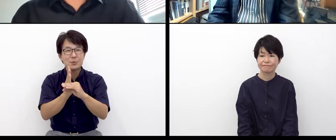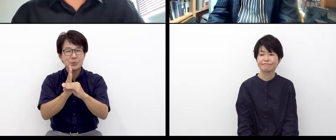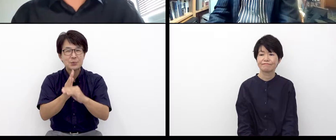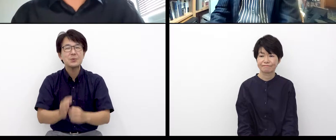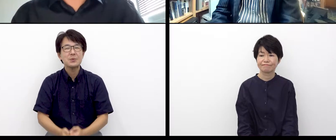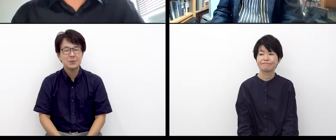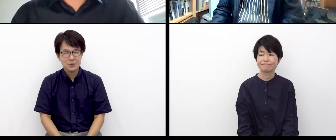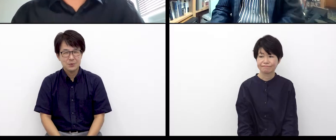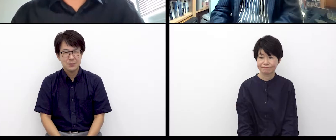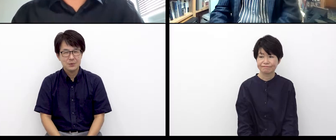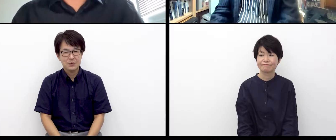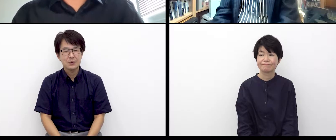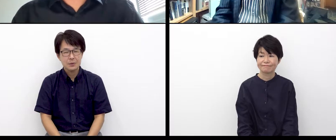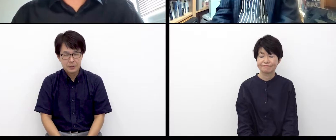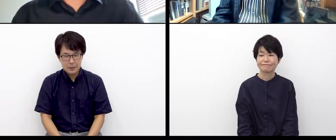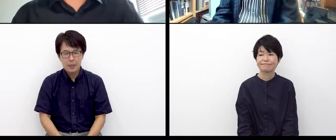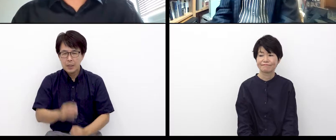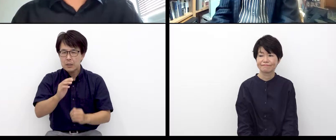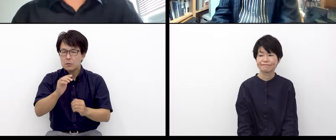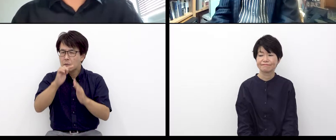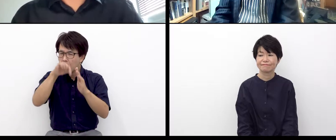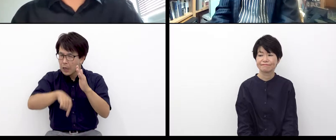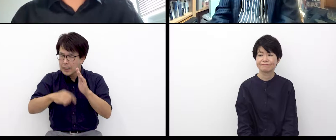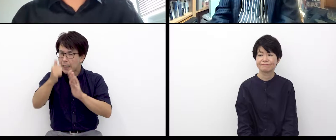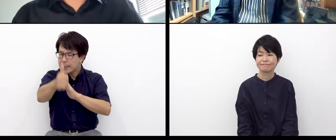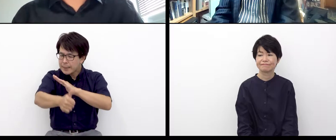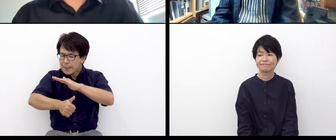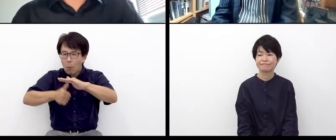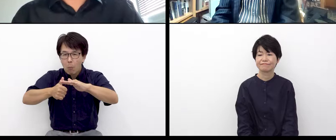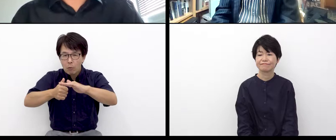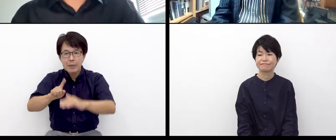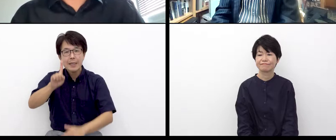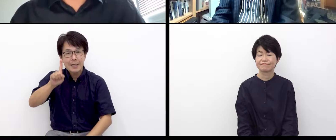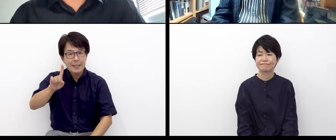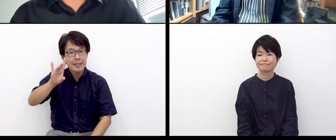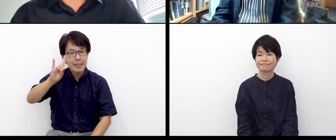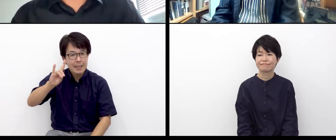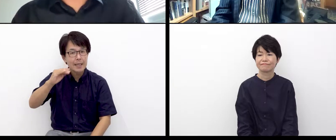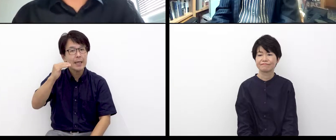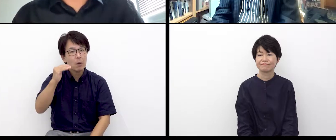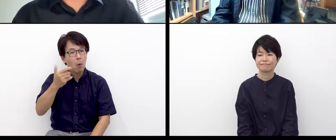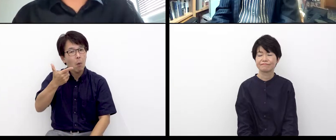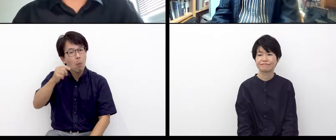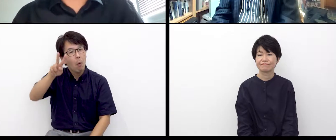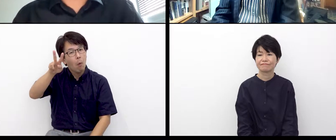So, as the person who firstly made the word “hikikomori”